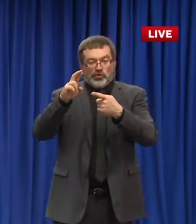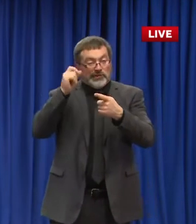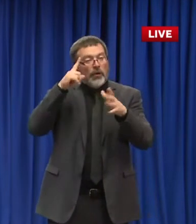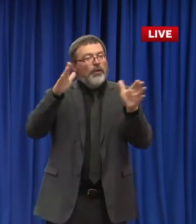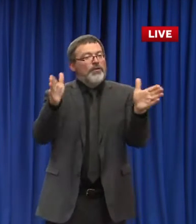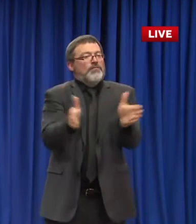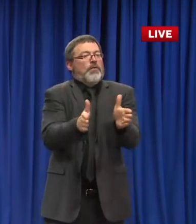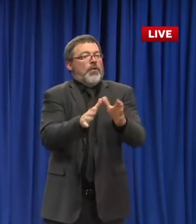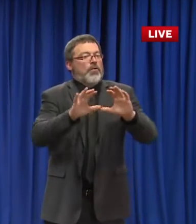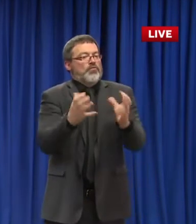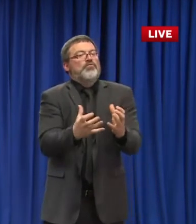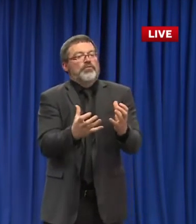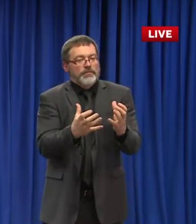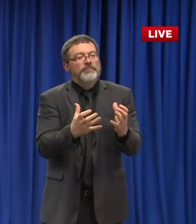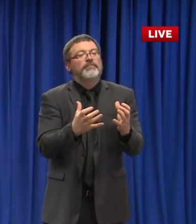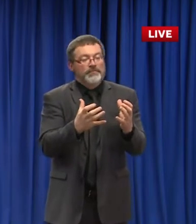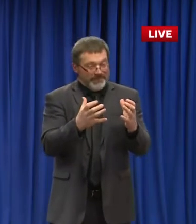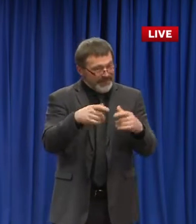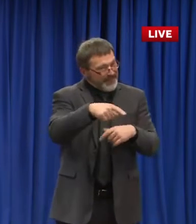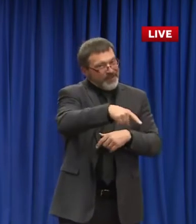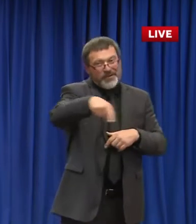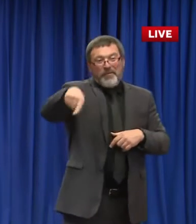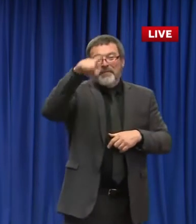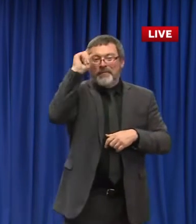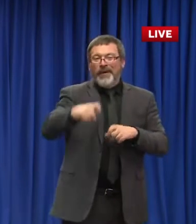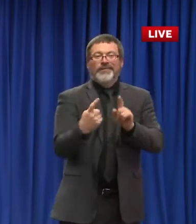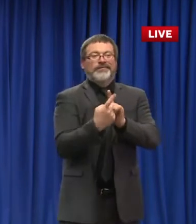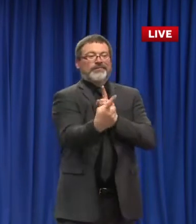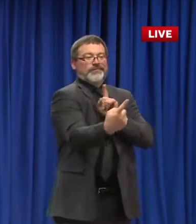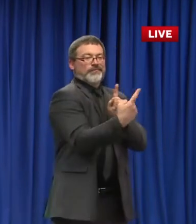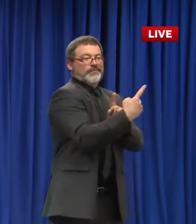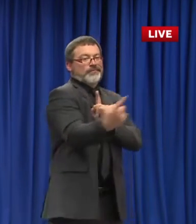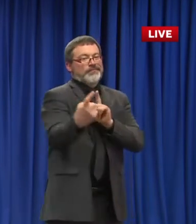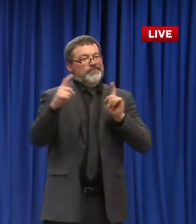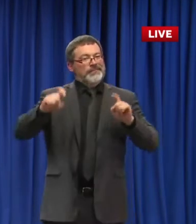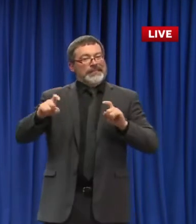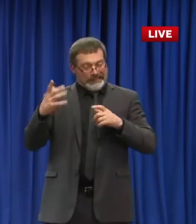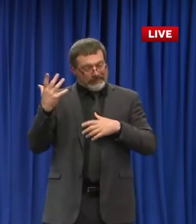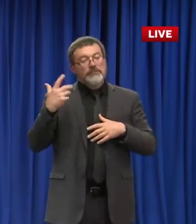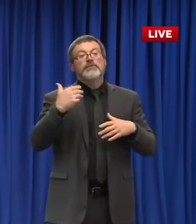PRACTICES AND TRAINING SESSIONS CAN RESUME IN SMALL GROUPS PROVIDING THAT EVERYONE IS MAINTAINING GOOD SOCIAL DISTANCING.